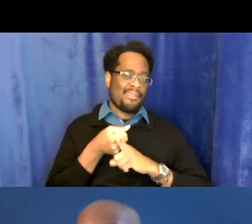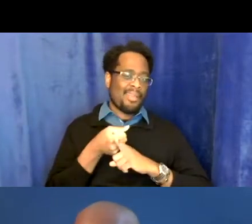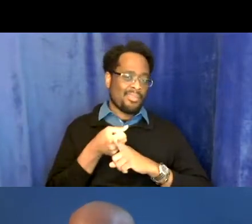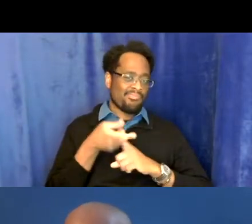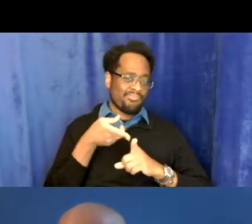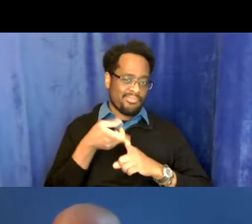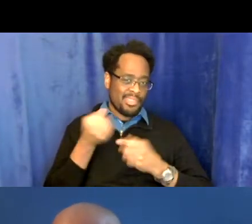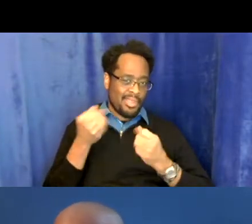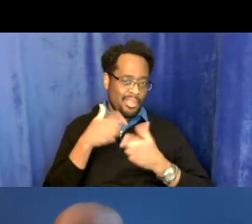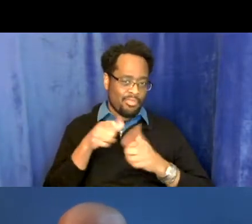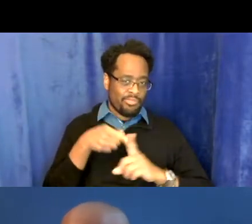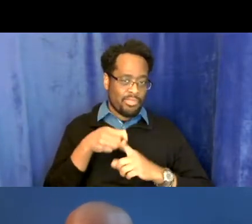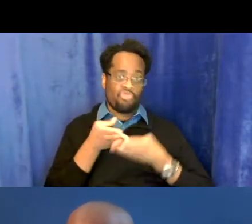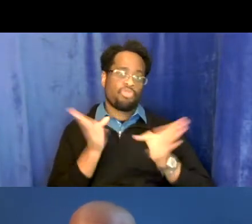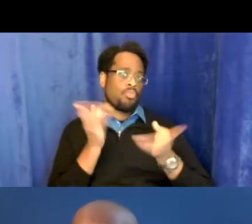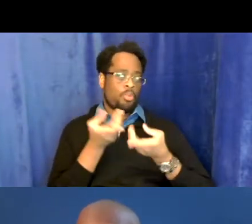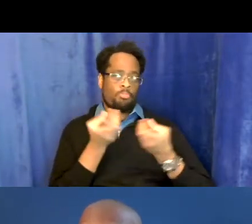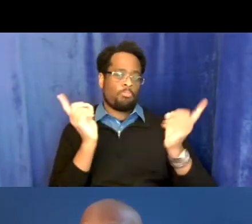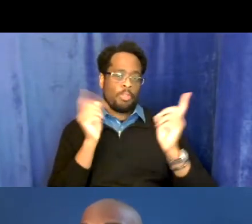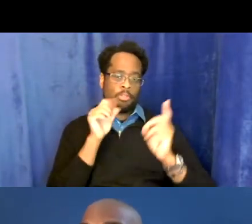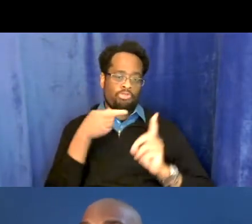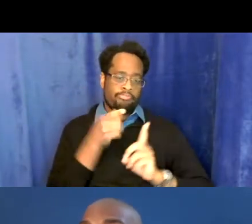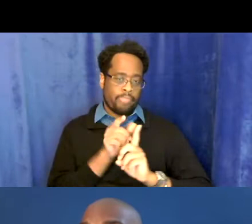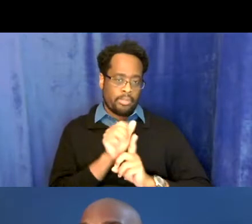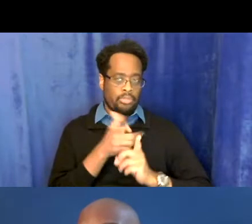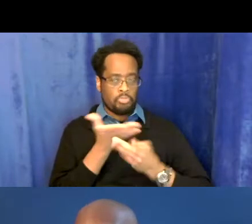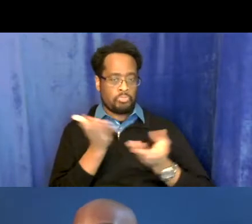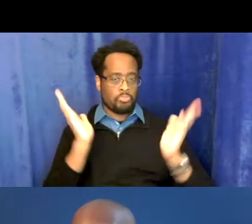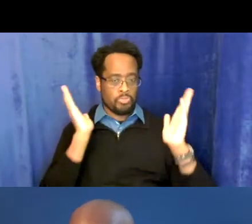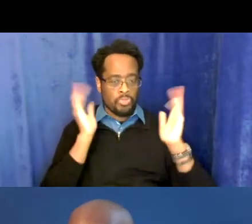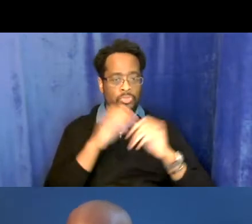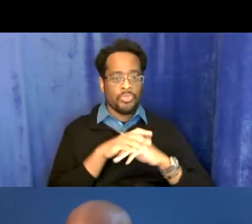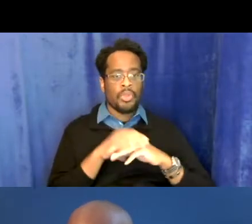of the language and the impact from people being deprived from that language.